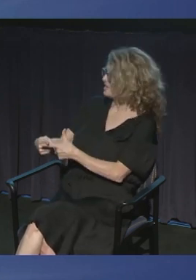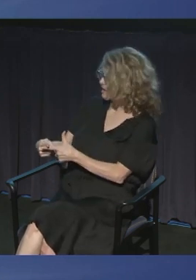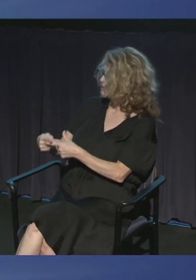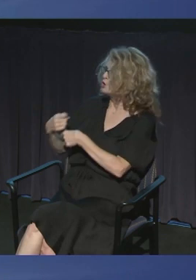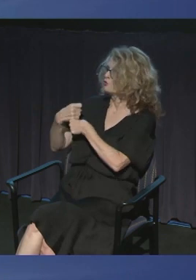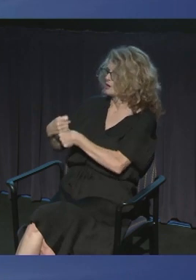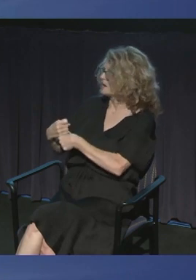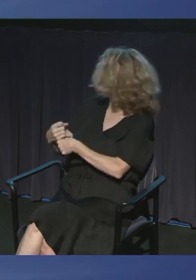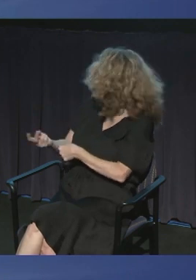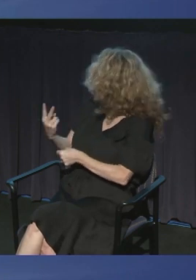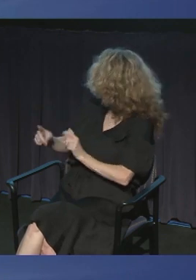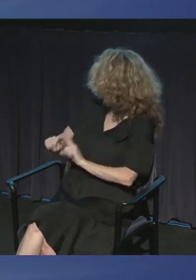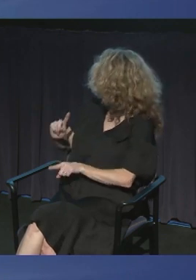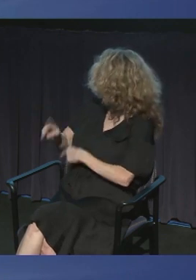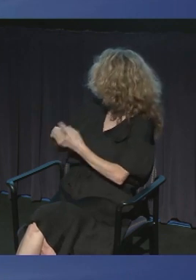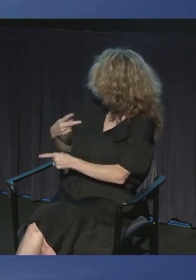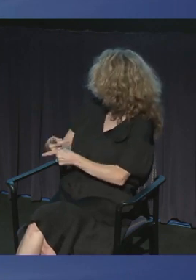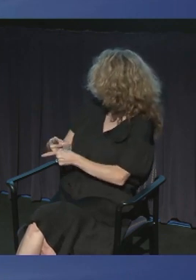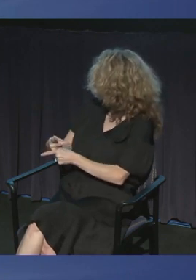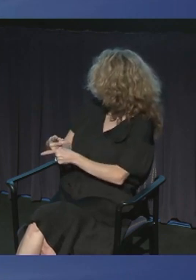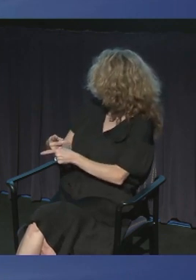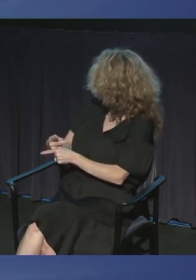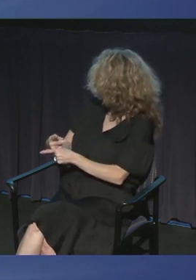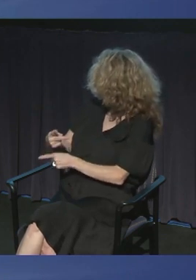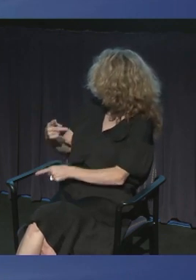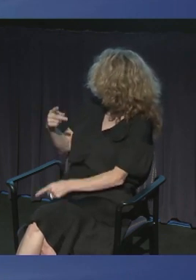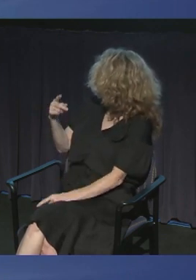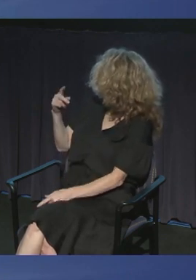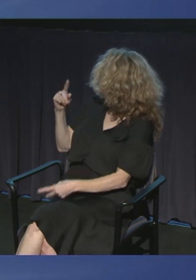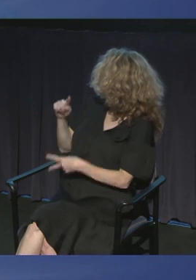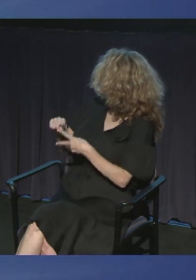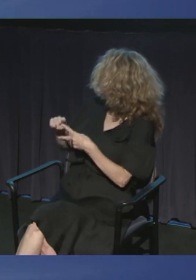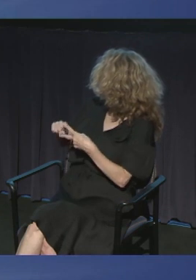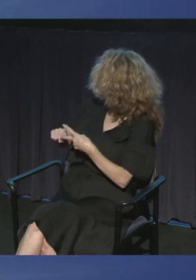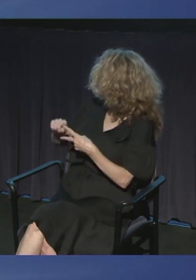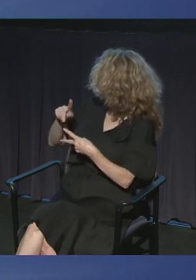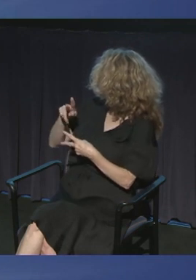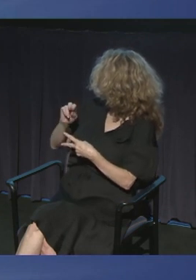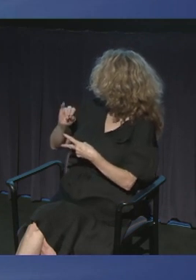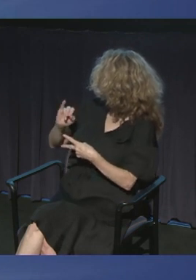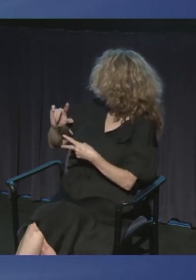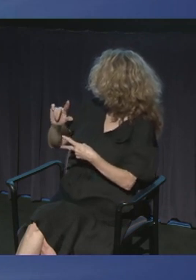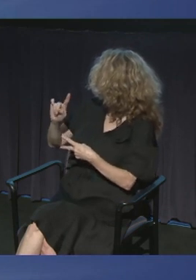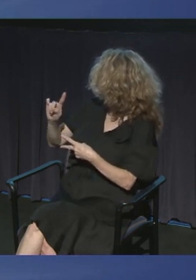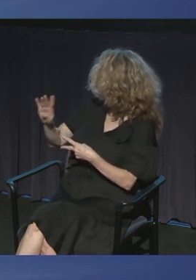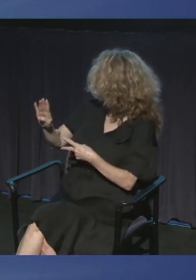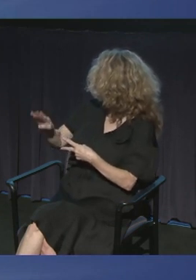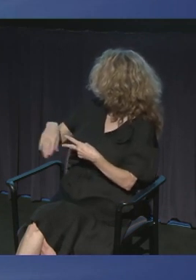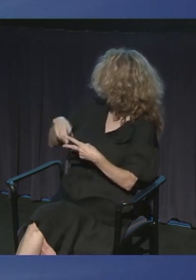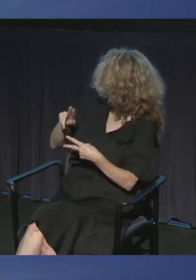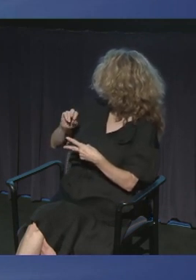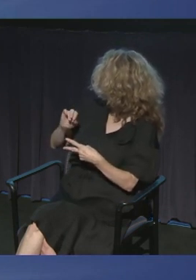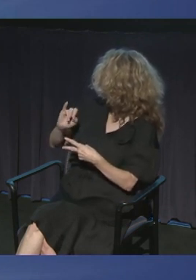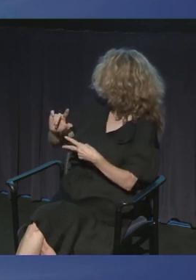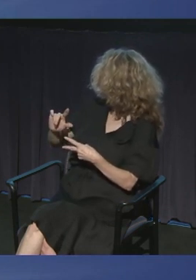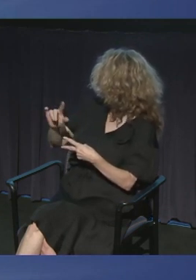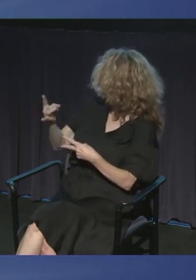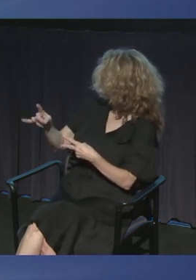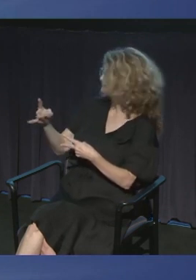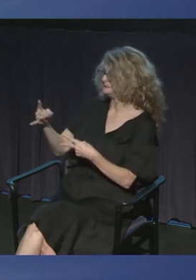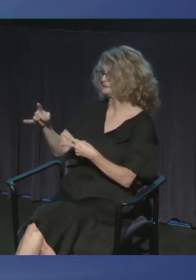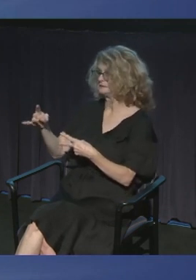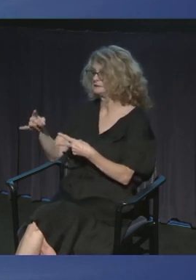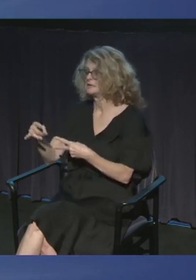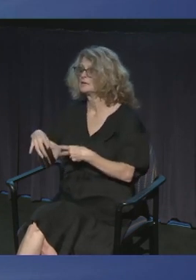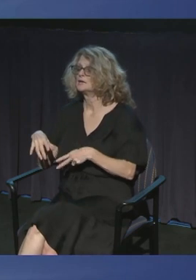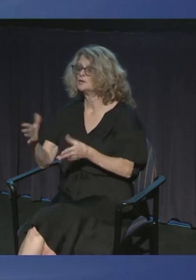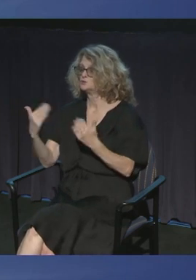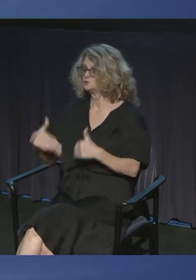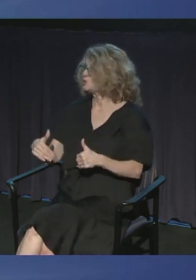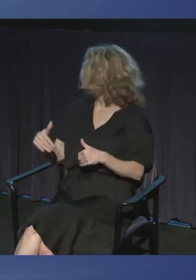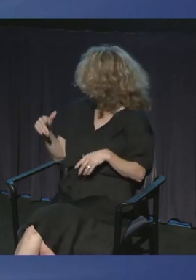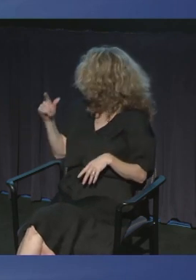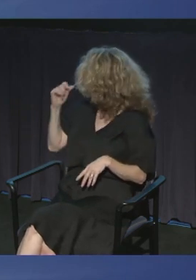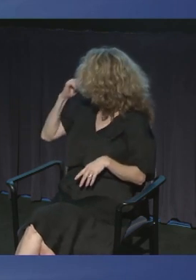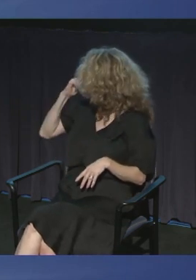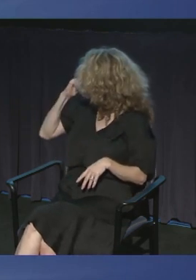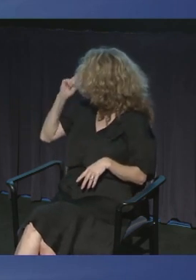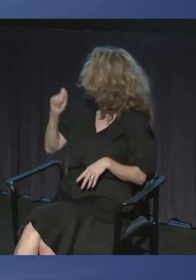WHICH ACTIVATESPRO-CASPASE 1.